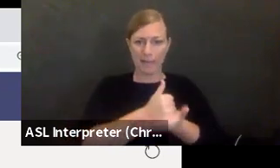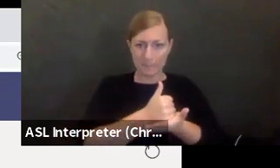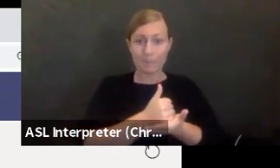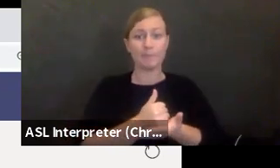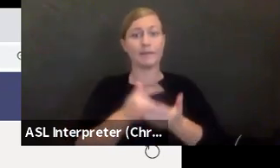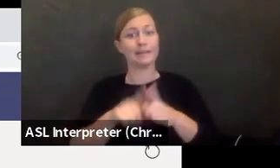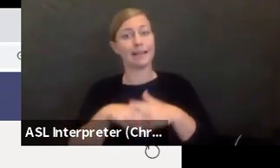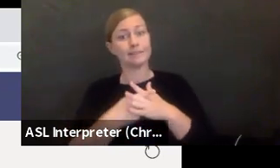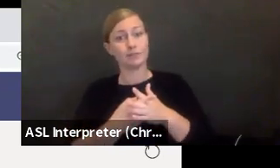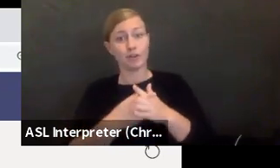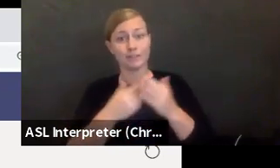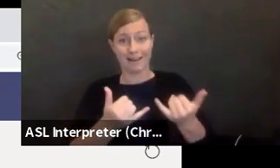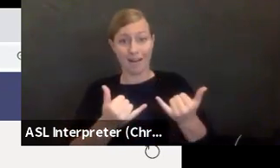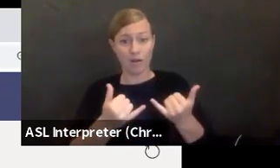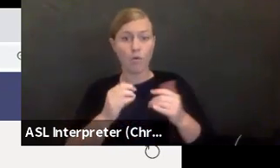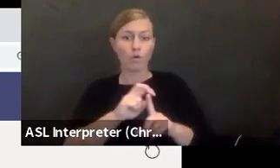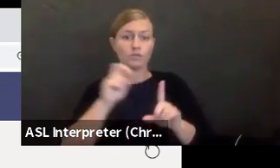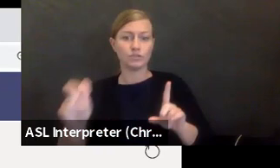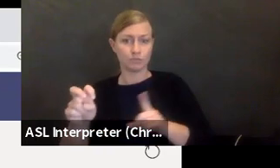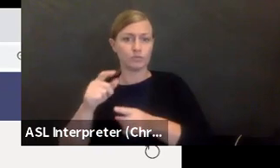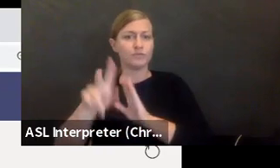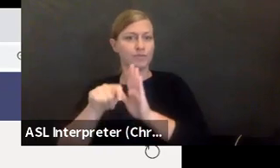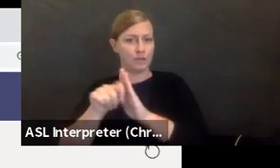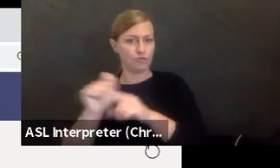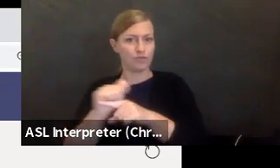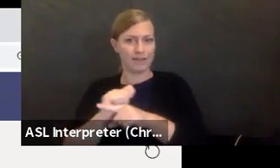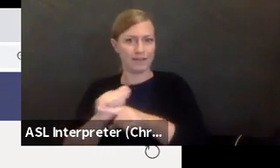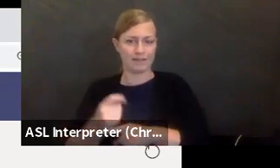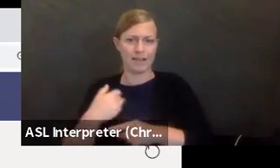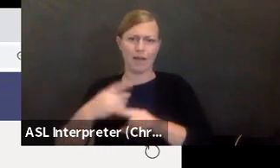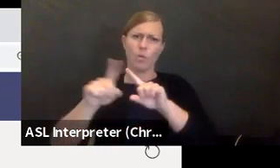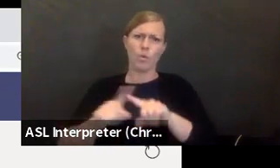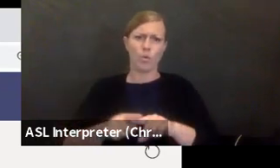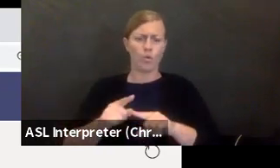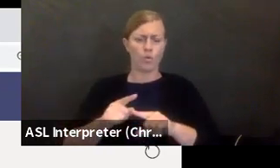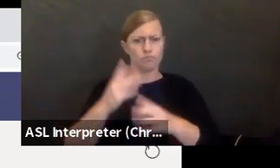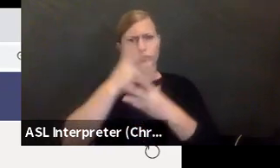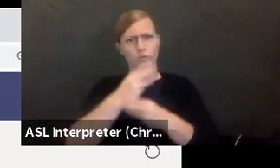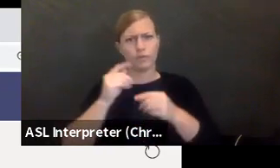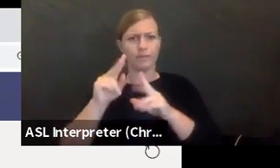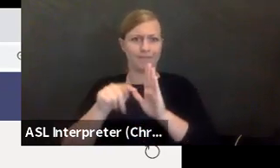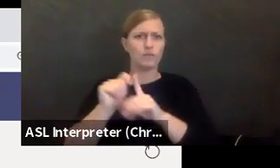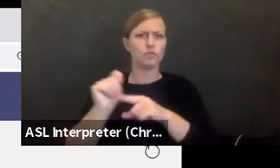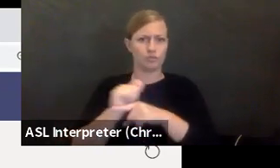when you start your first team to bookmark your first page. If I click on it, it says find help and training, especially designed for teachers using class teams. If I click this, Was how powerful it is.